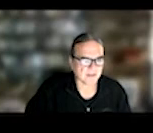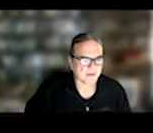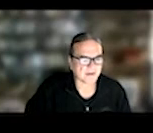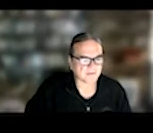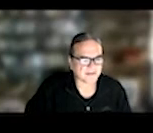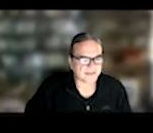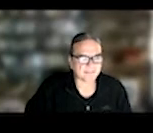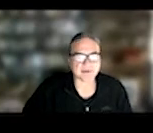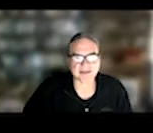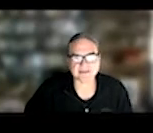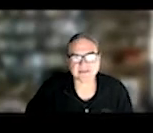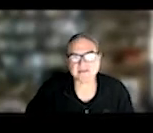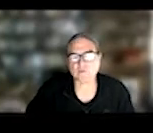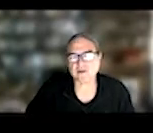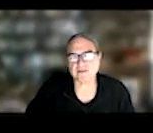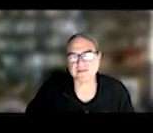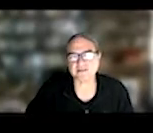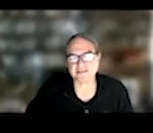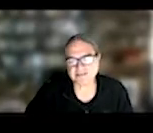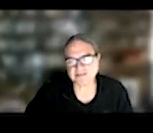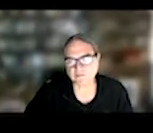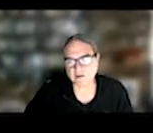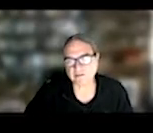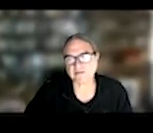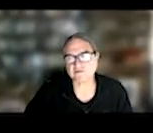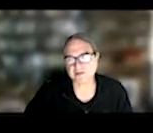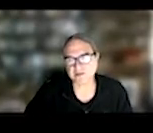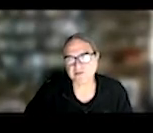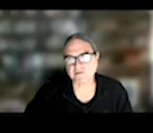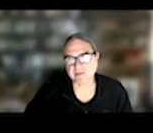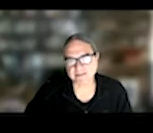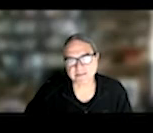Another thing to keep in mind is that this work is consistent with traditional medicine